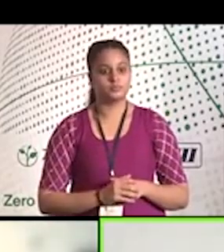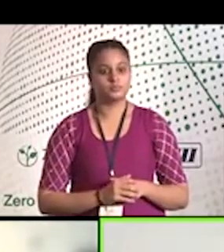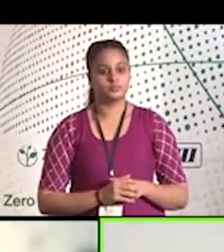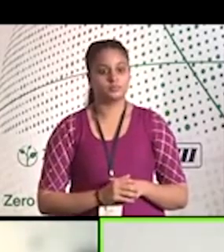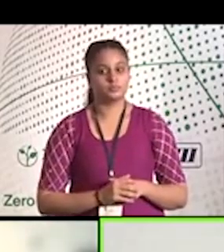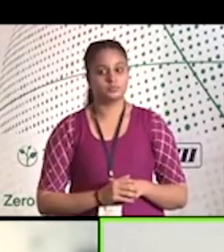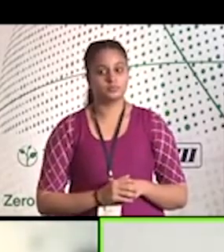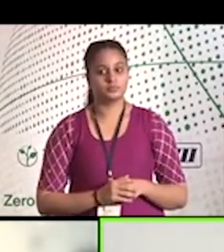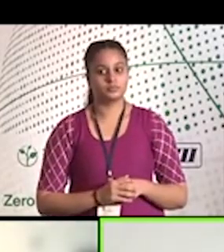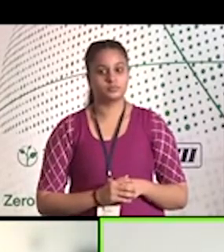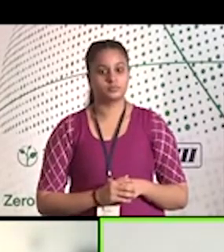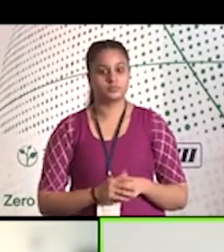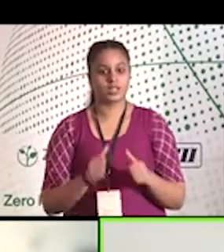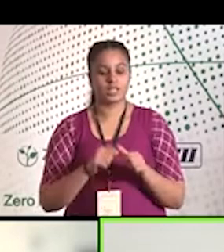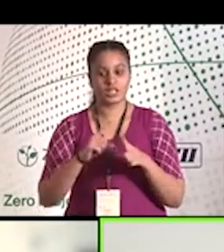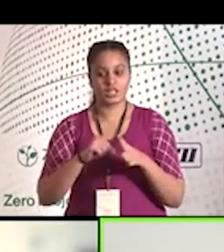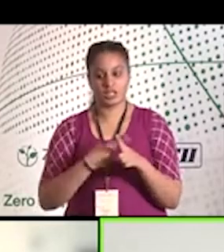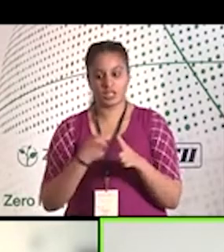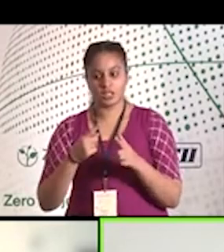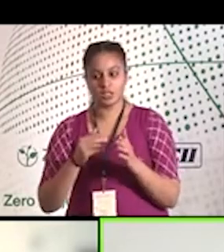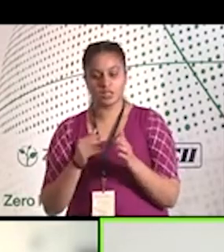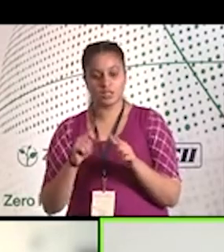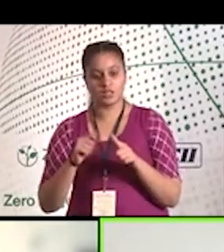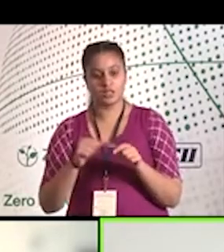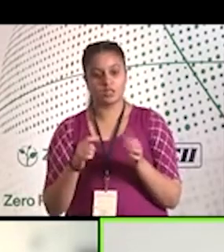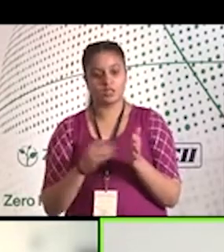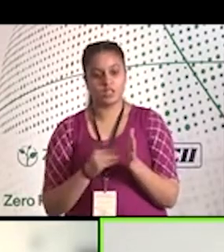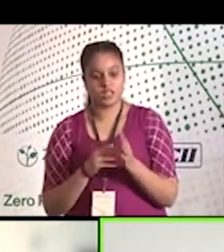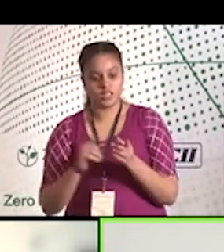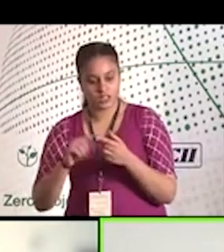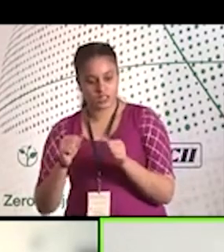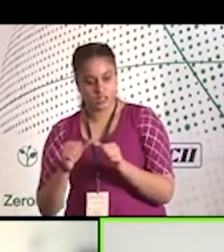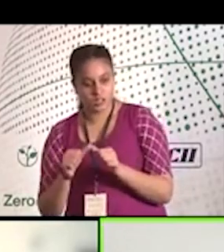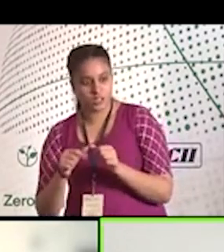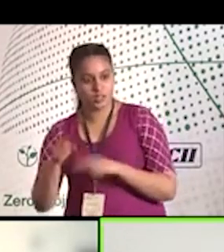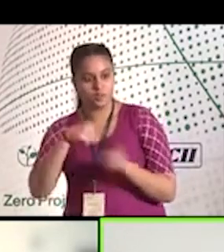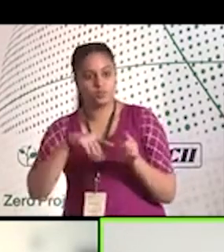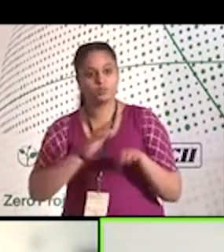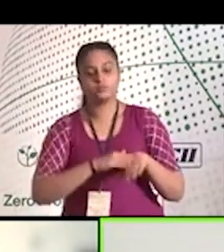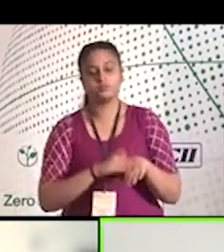So as these are based on your experience of working with BP and